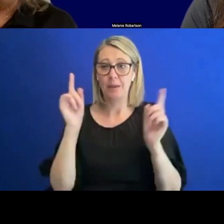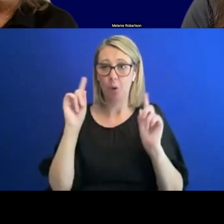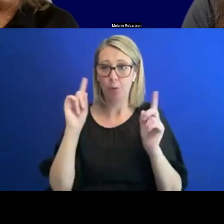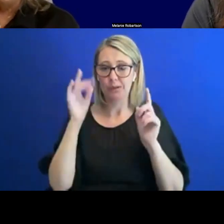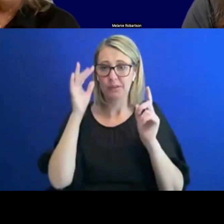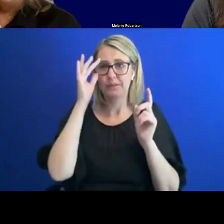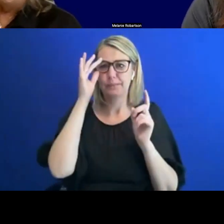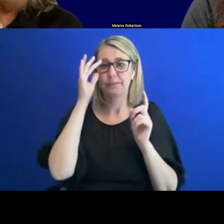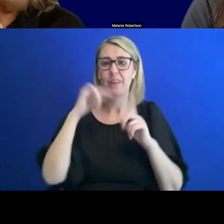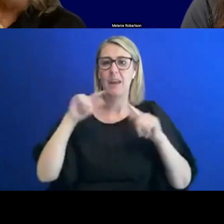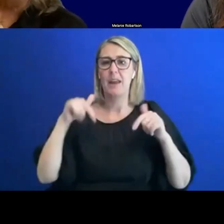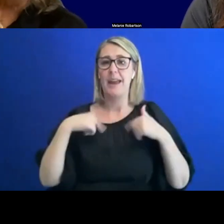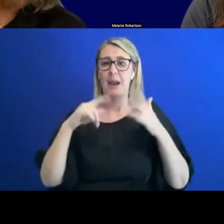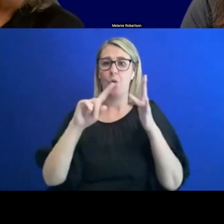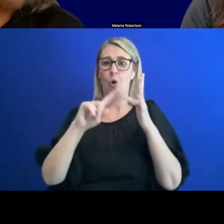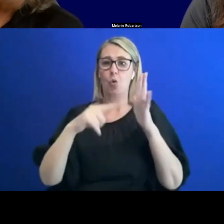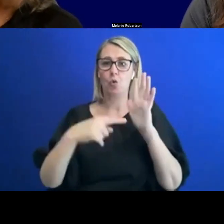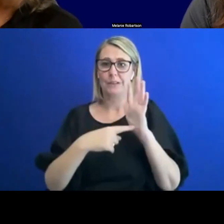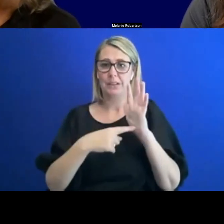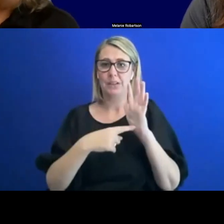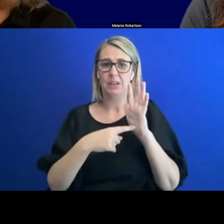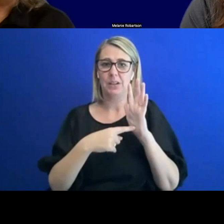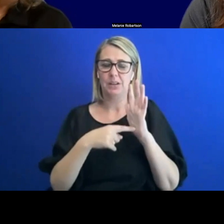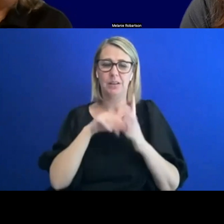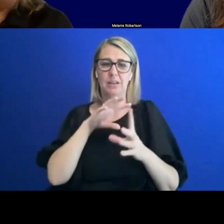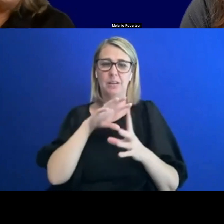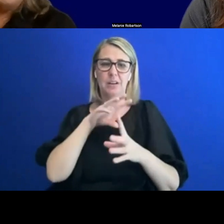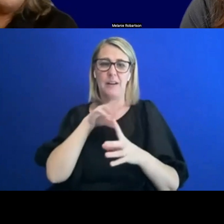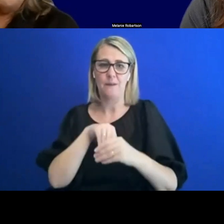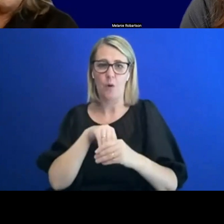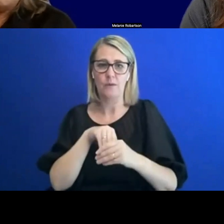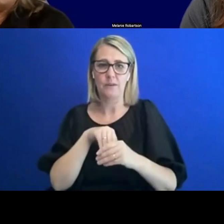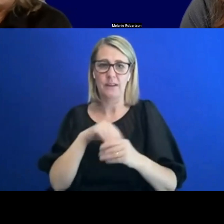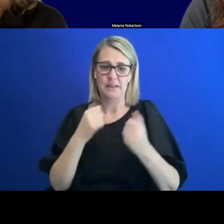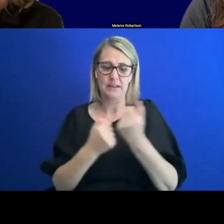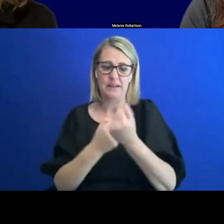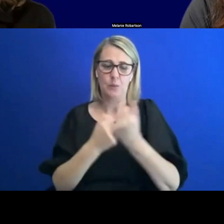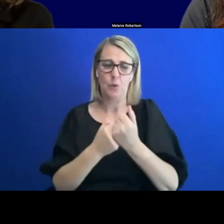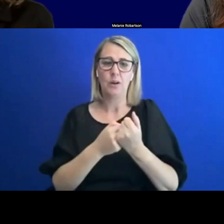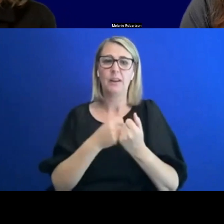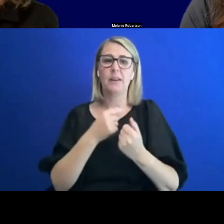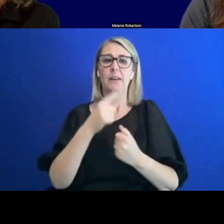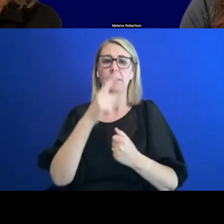occupational therapists that are involved in supporting individuals with deafblindness,